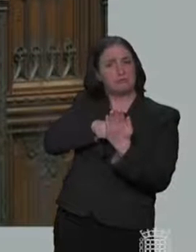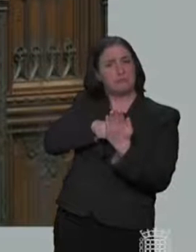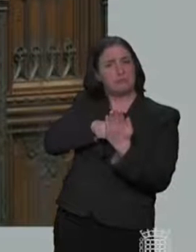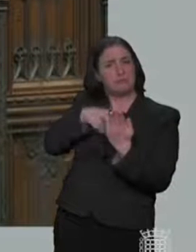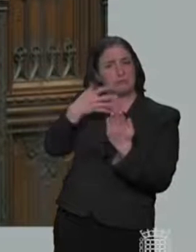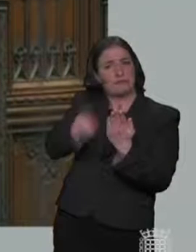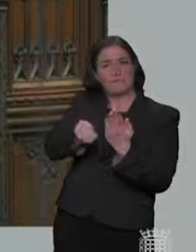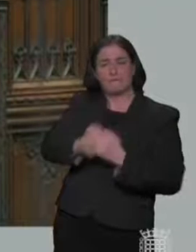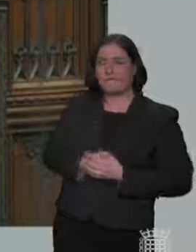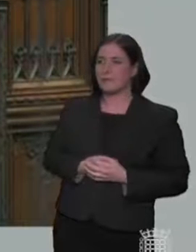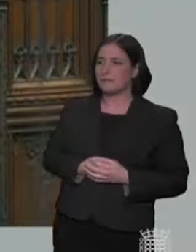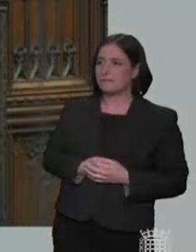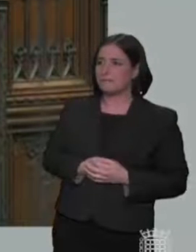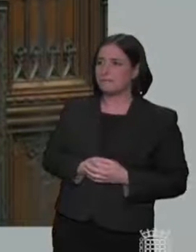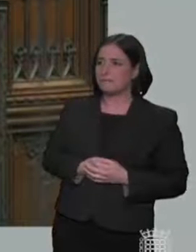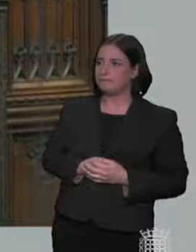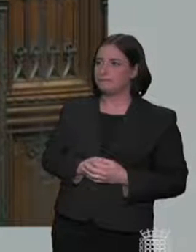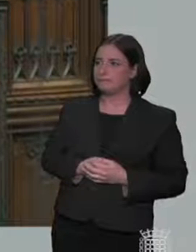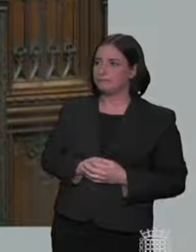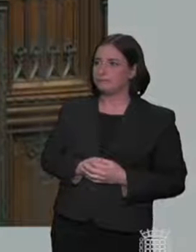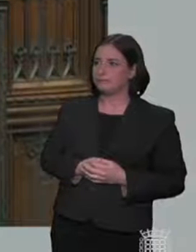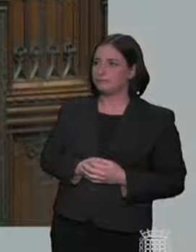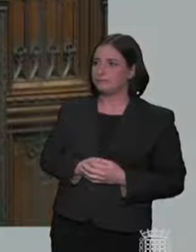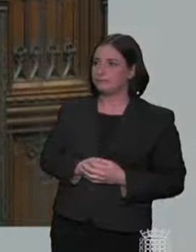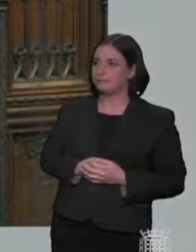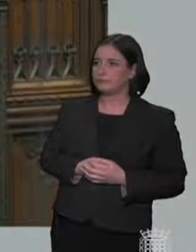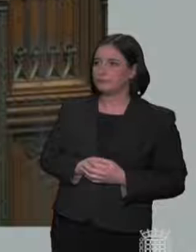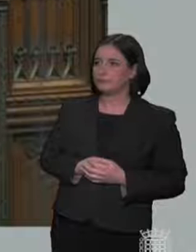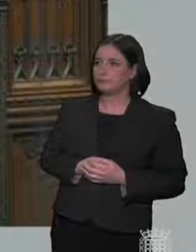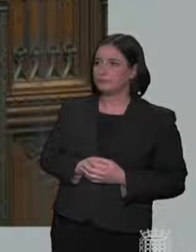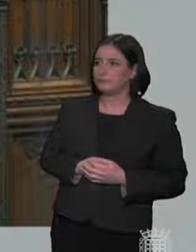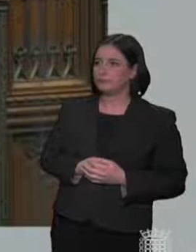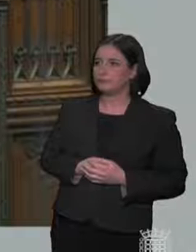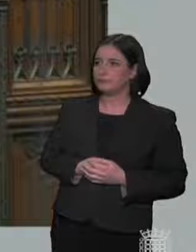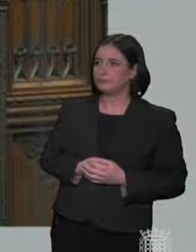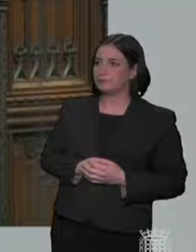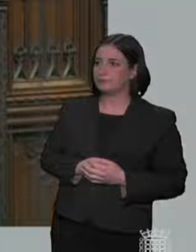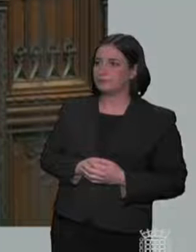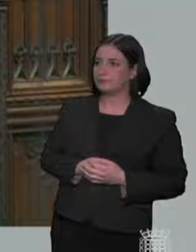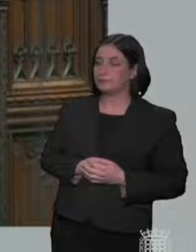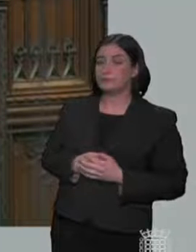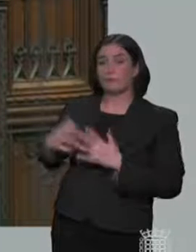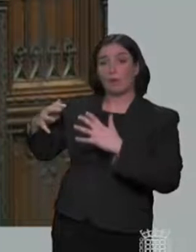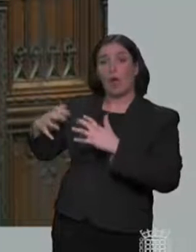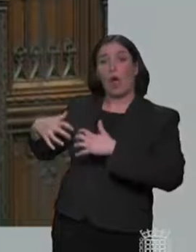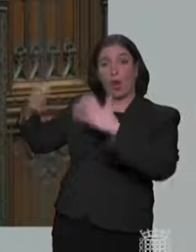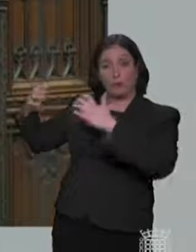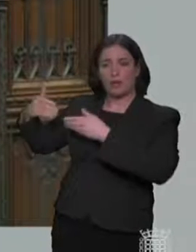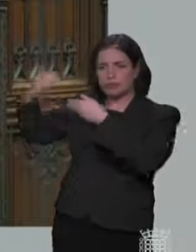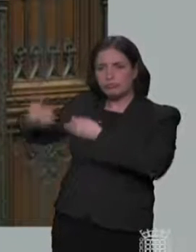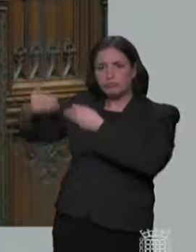to the bill itself unopposed through all of its stages in the other place